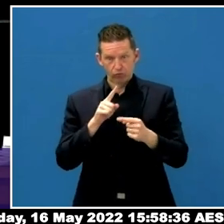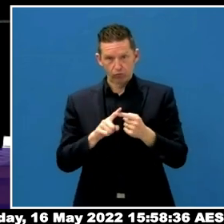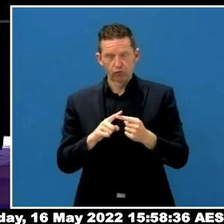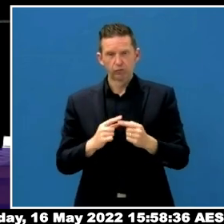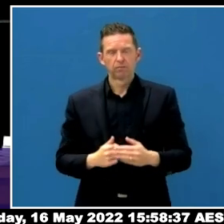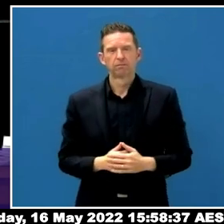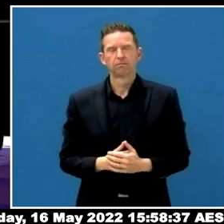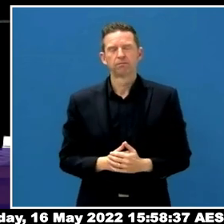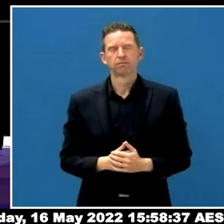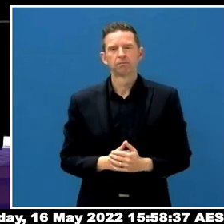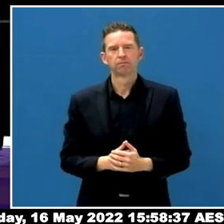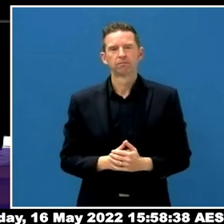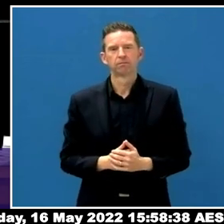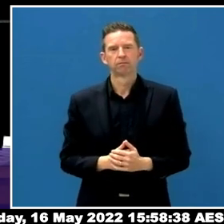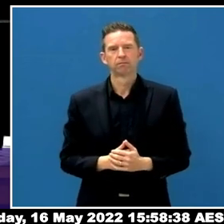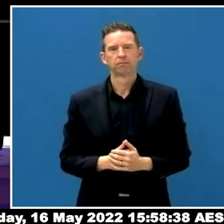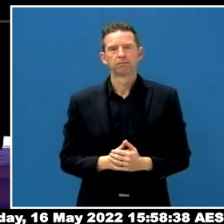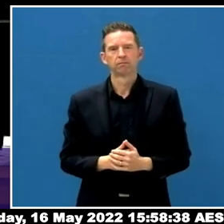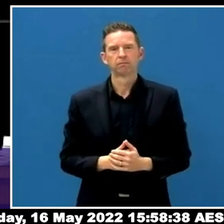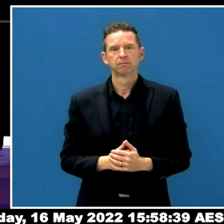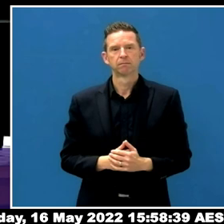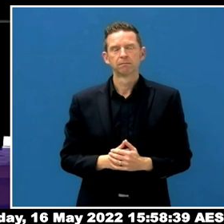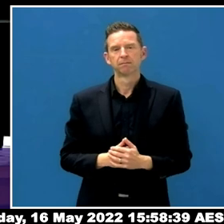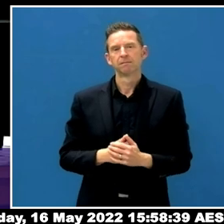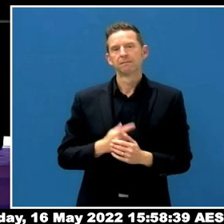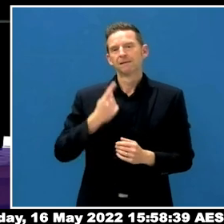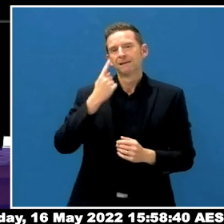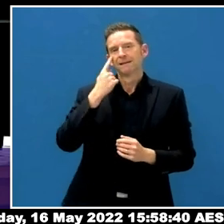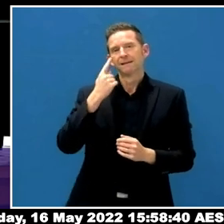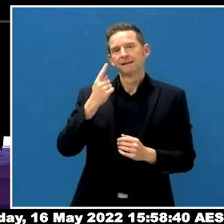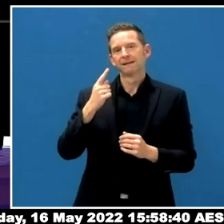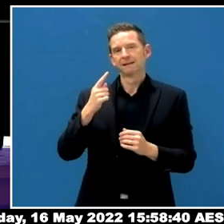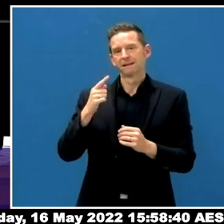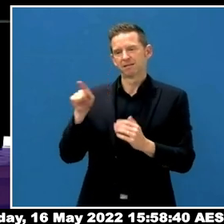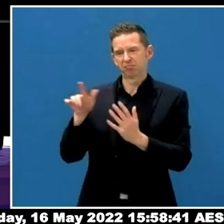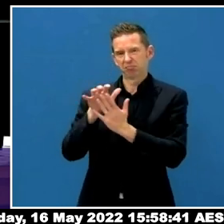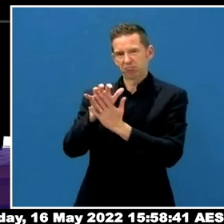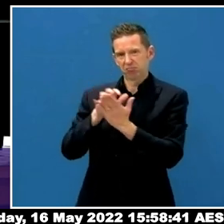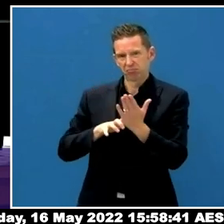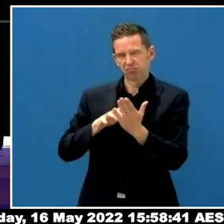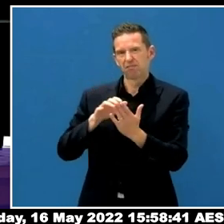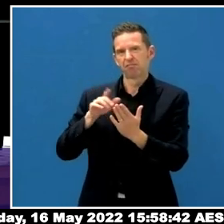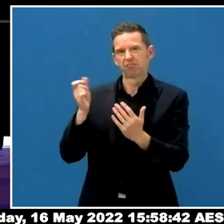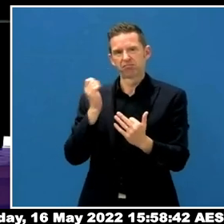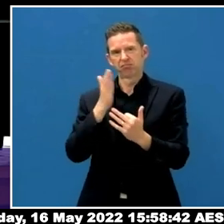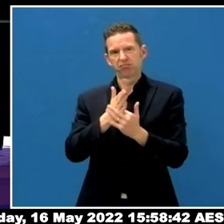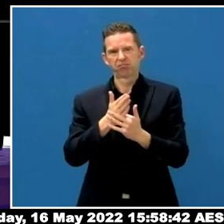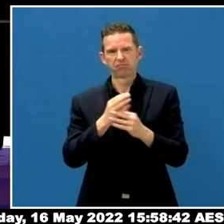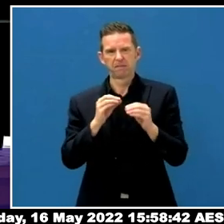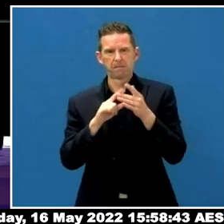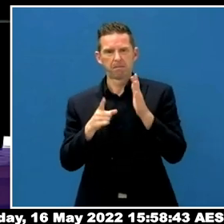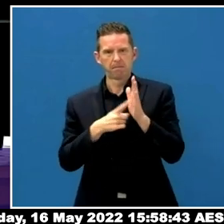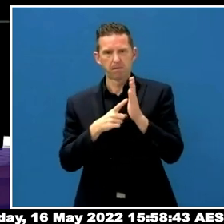Afford. SUZIE: Yes. MR FOGARTY: And then along the left-hand side as you look at the